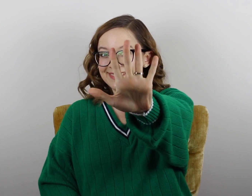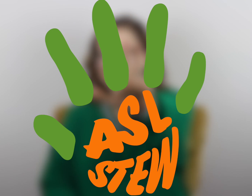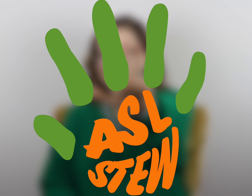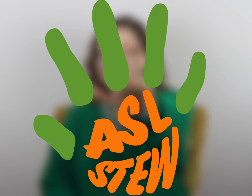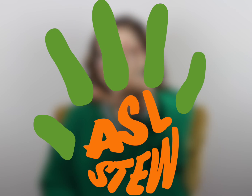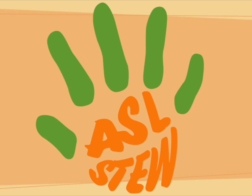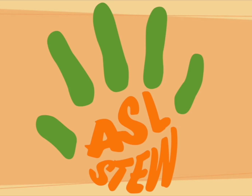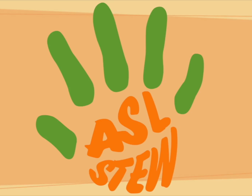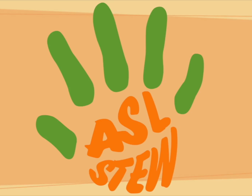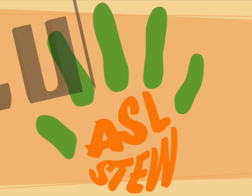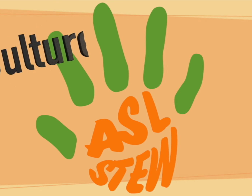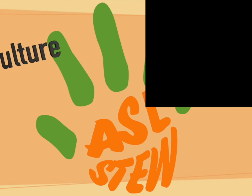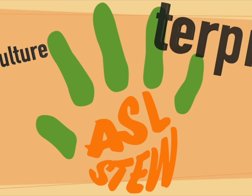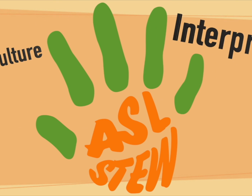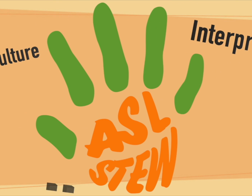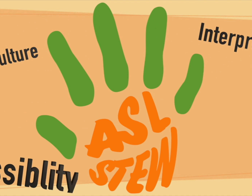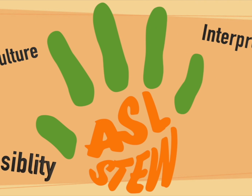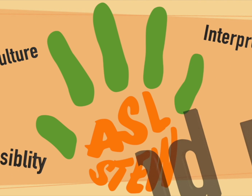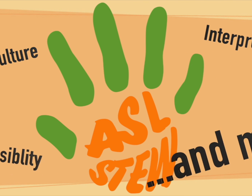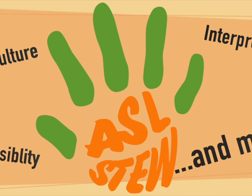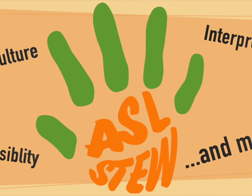(hand slap... )